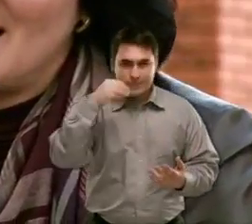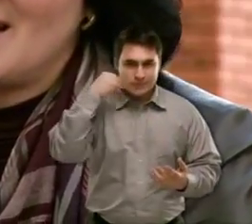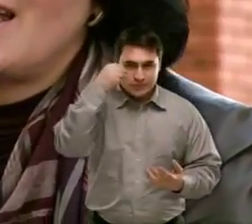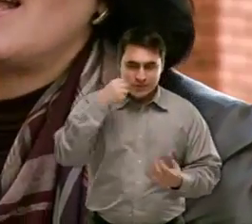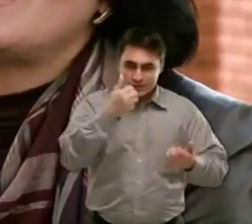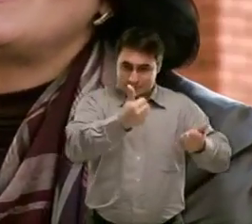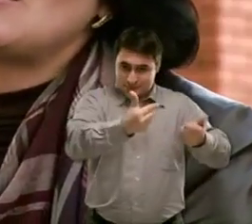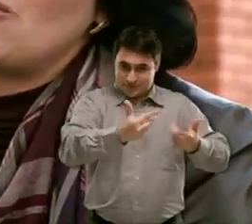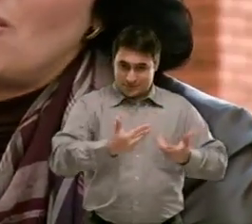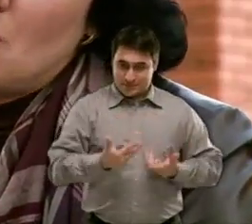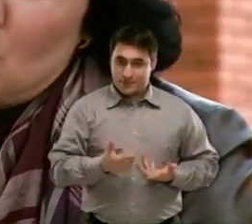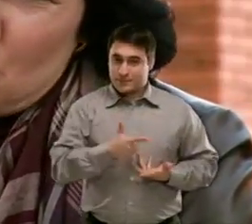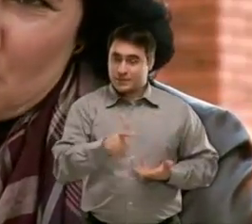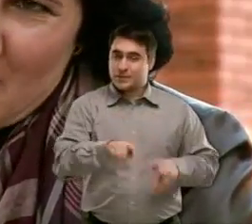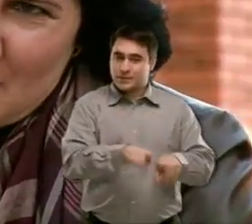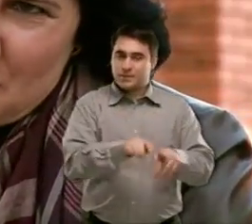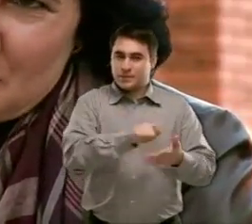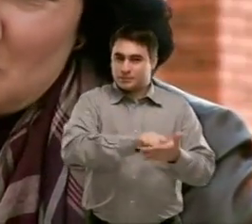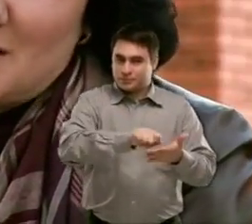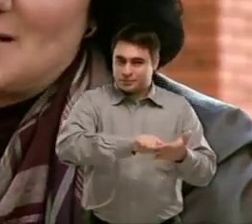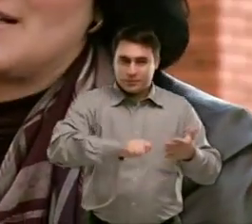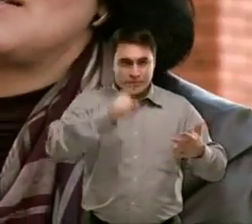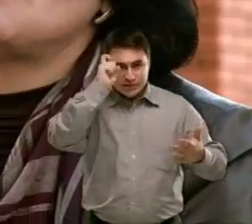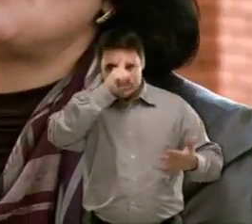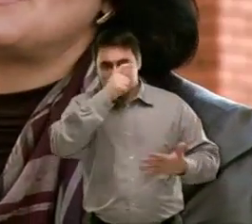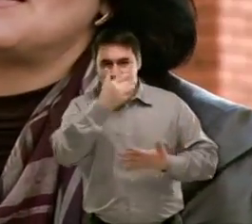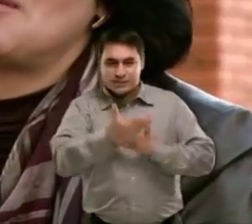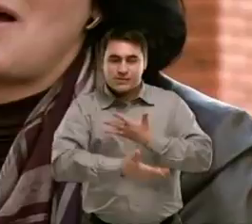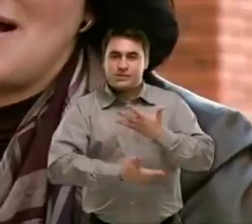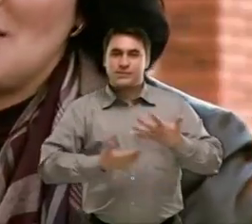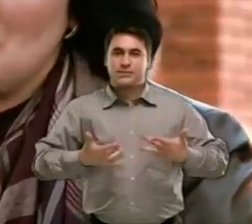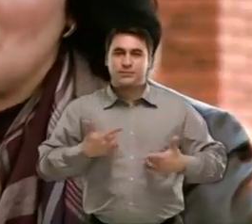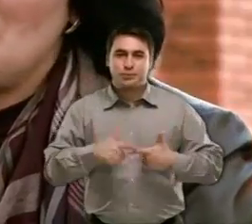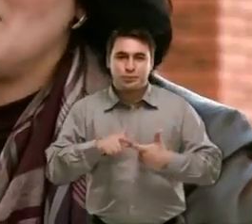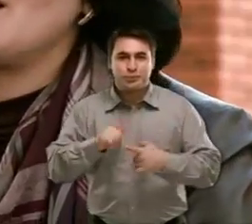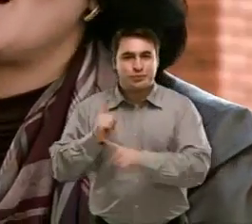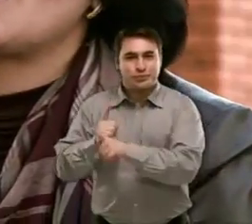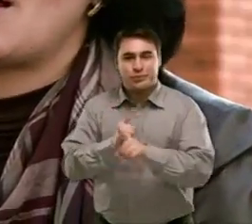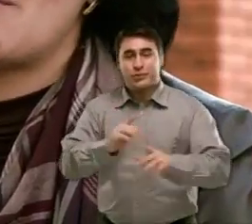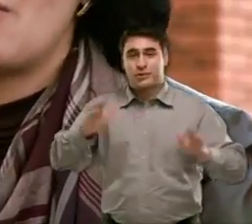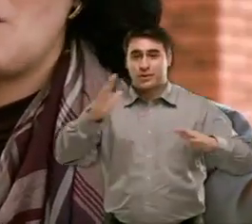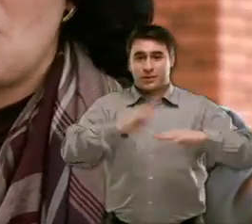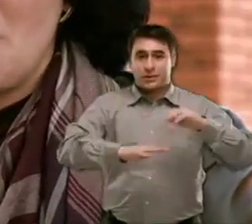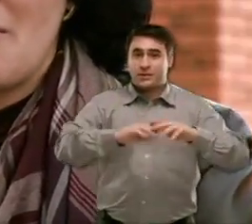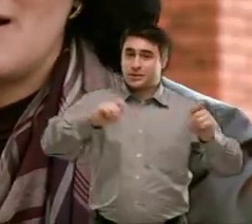they discuss the difficulties they face, the possibilities, how they do their evaluations, how they incorporate the methodology in the classroom,